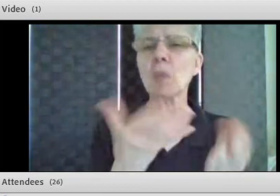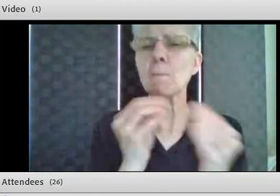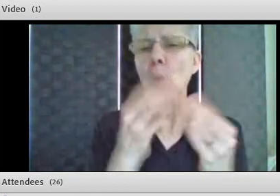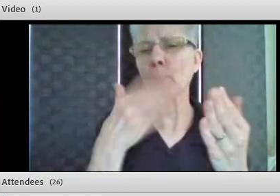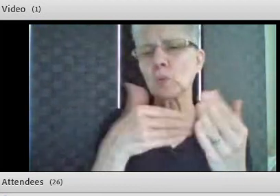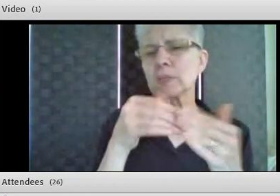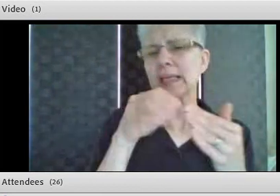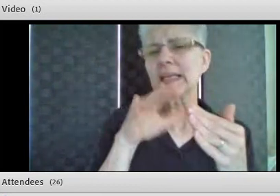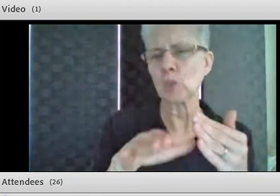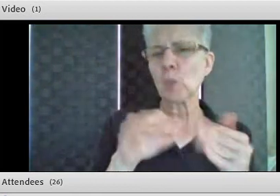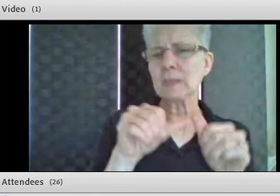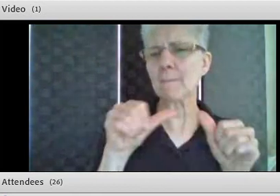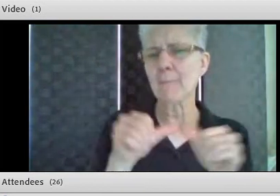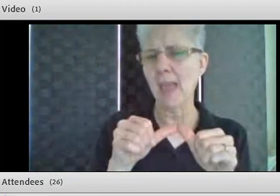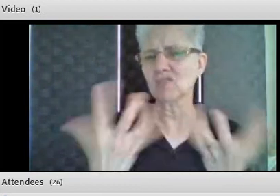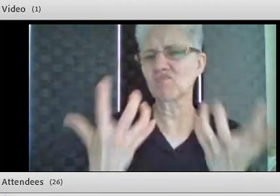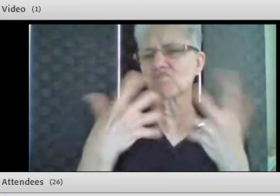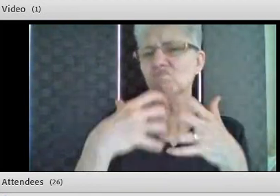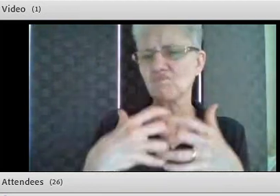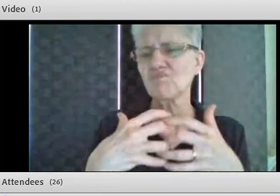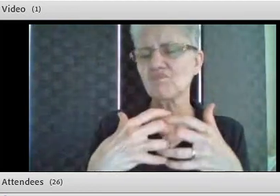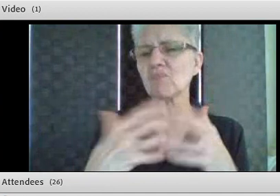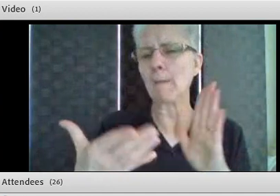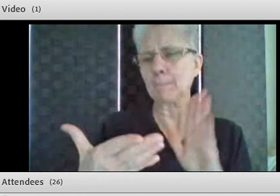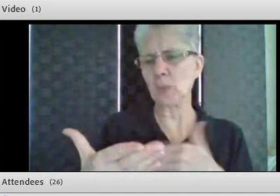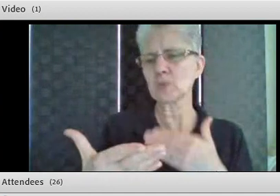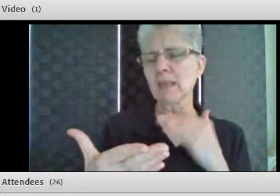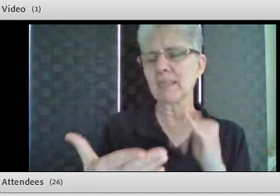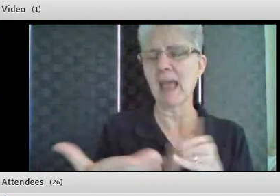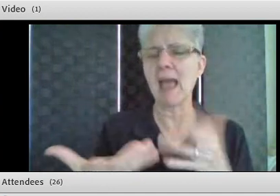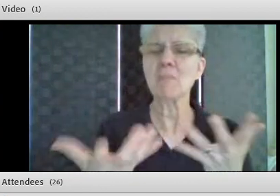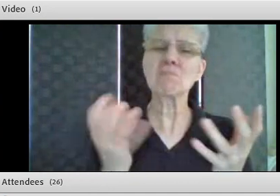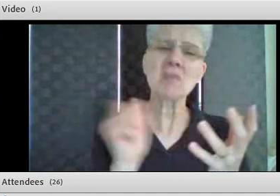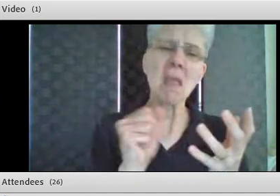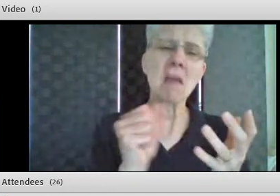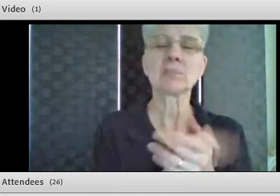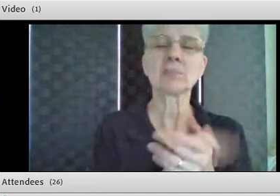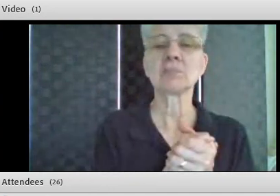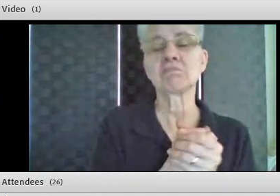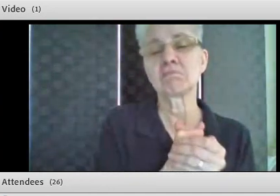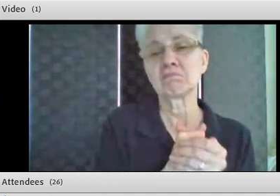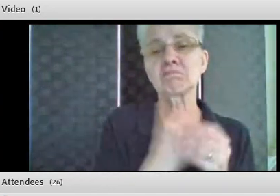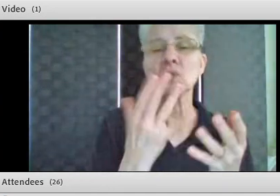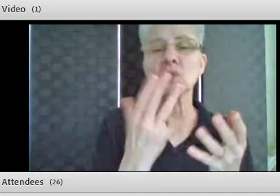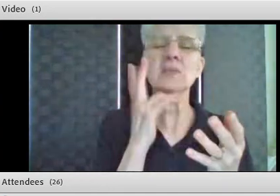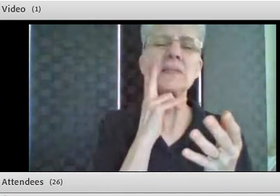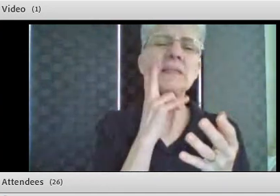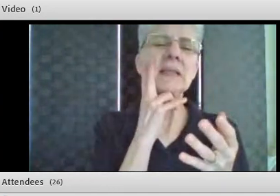One of them is not super technology-related but, again, just an idea to bring more music into your space.